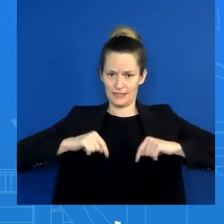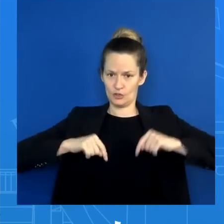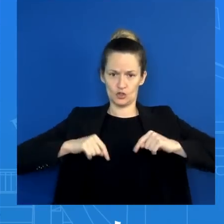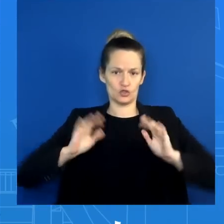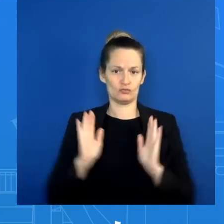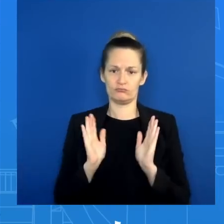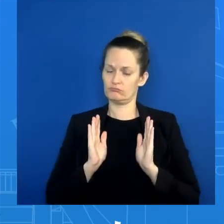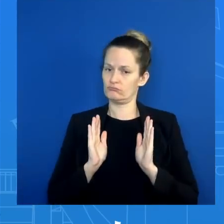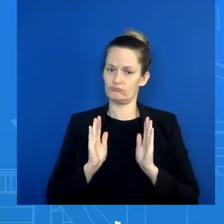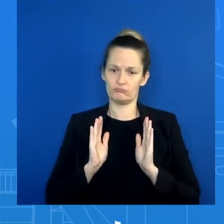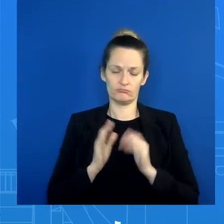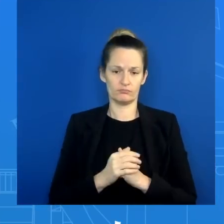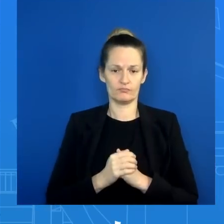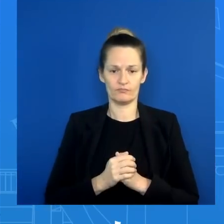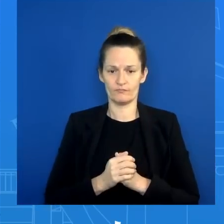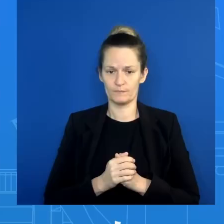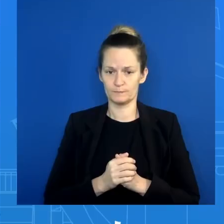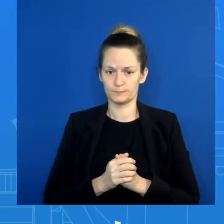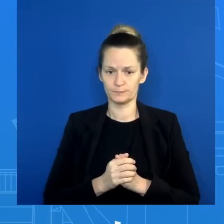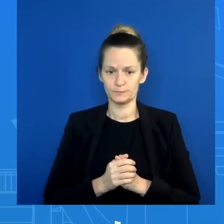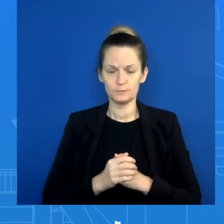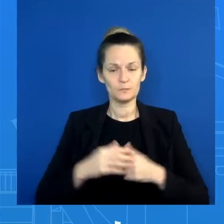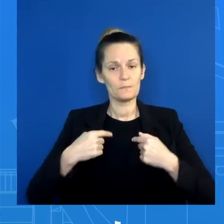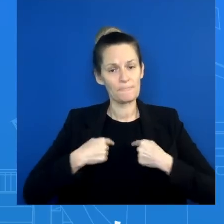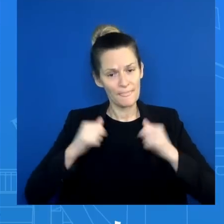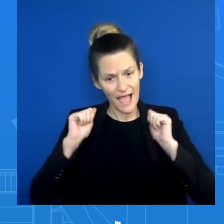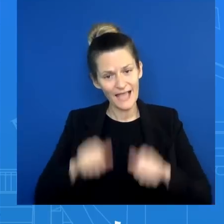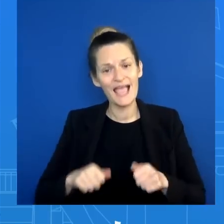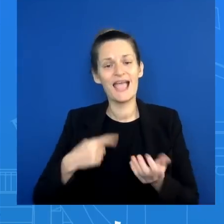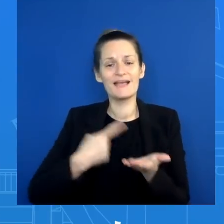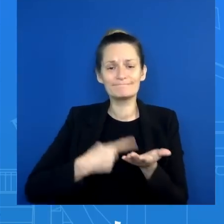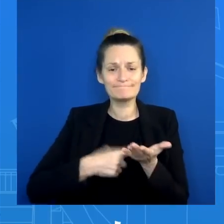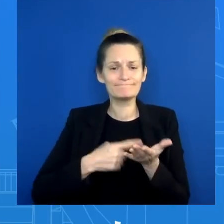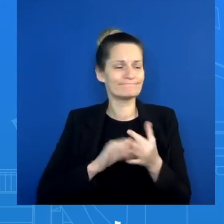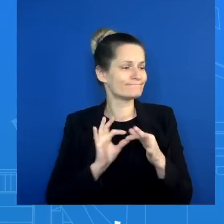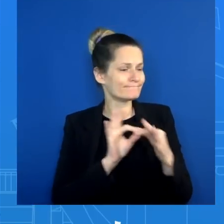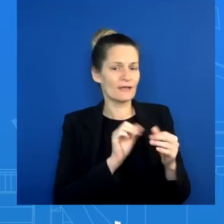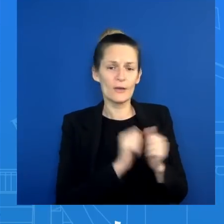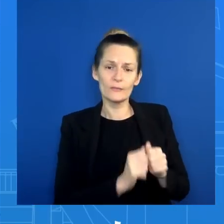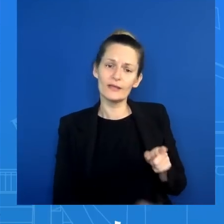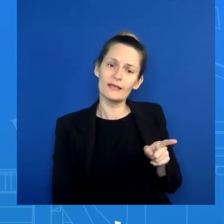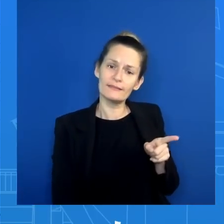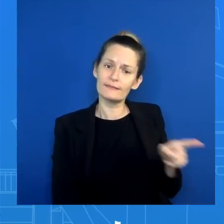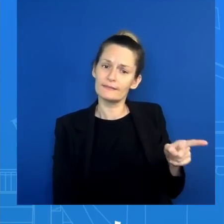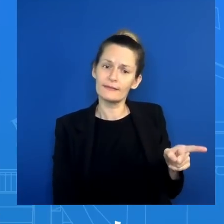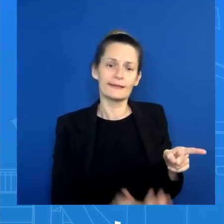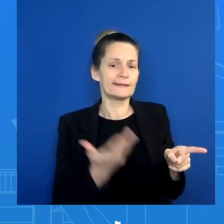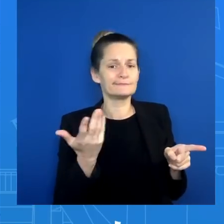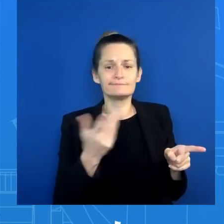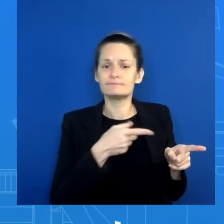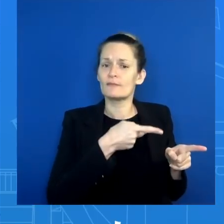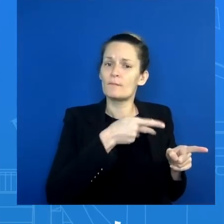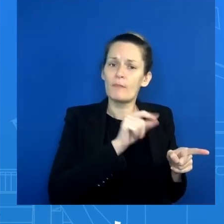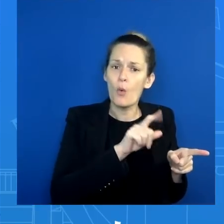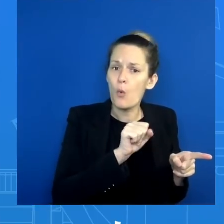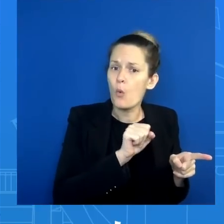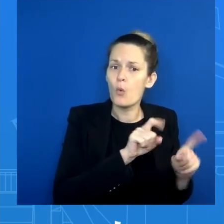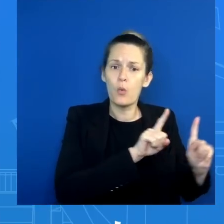But I can speak to the popularity of what we did, the importance of what we did, how this is going to help struggling families.